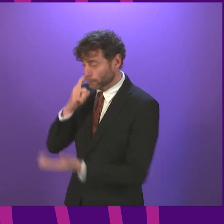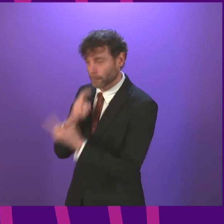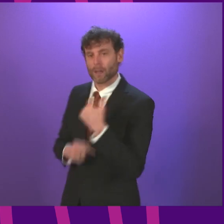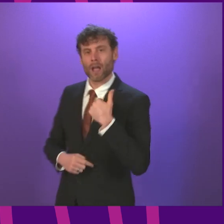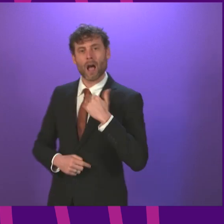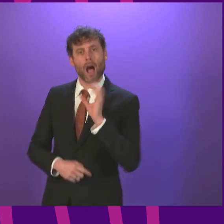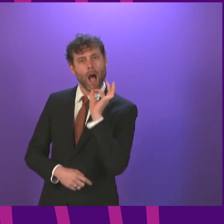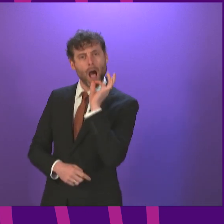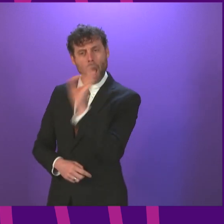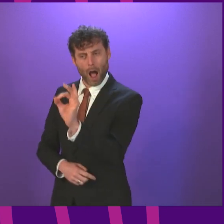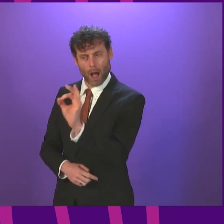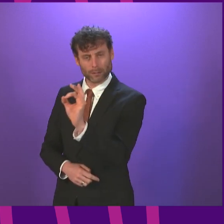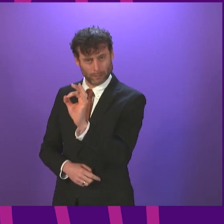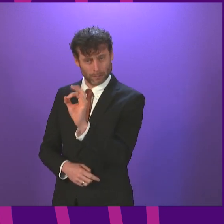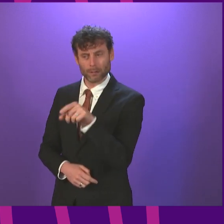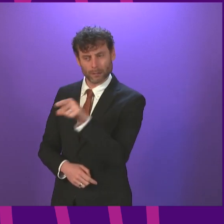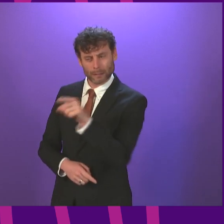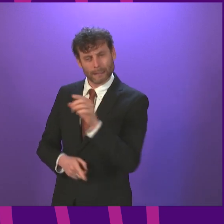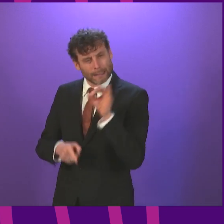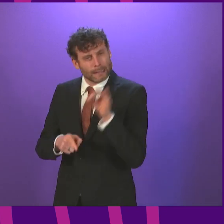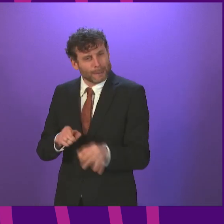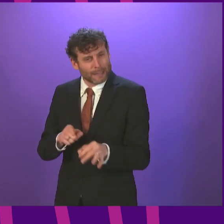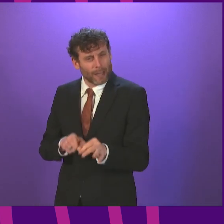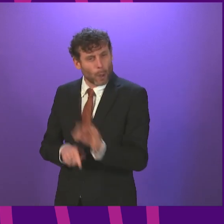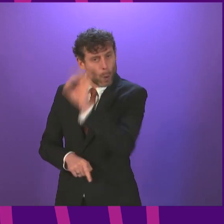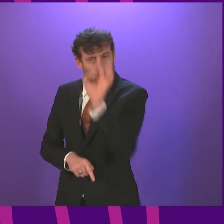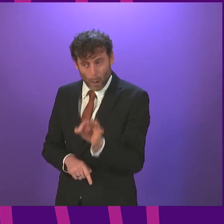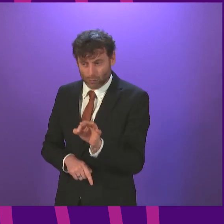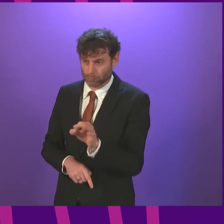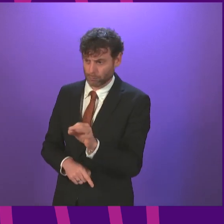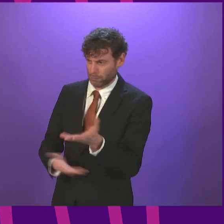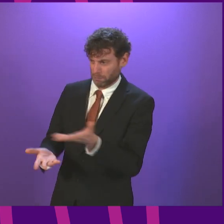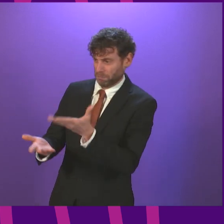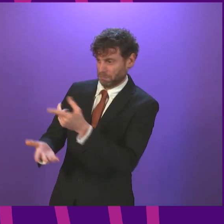question. Whatever that was, it was not an answer. We have since learned that, from the